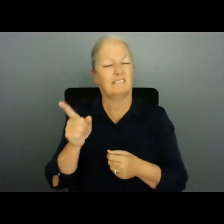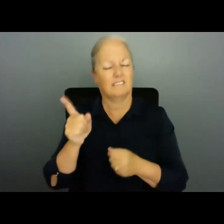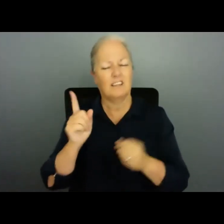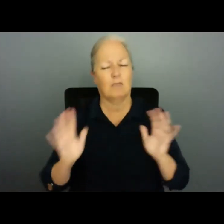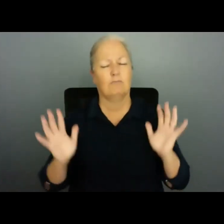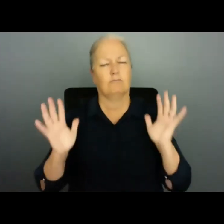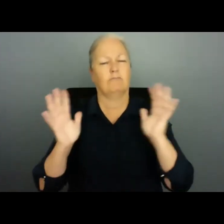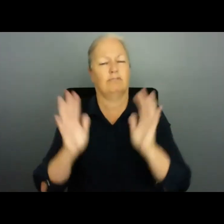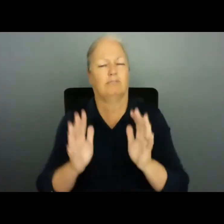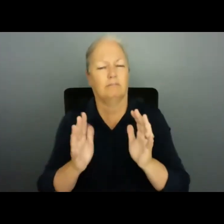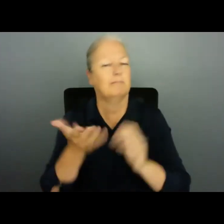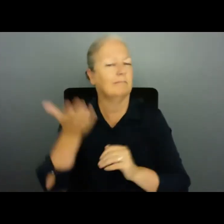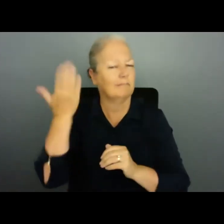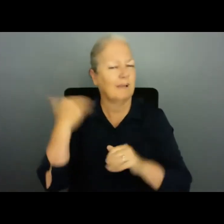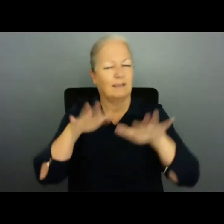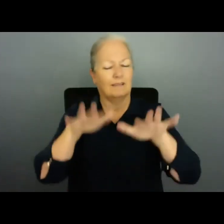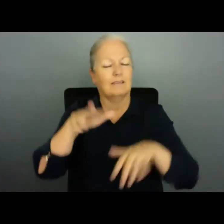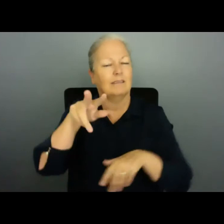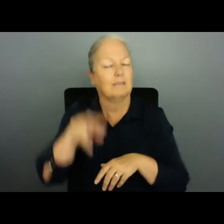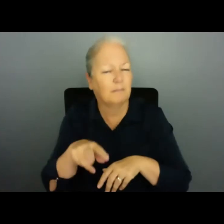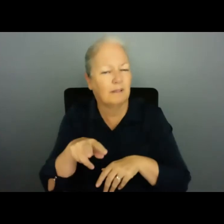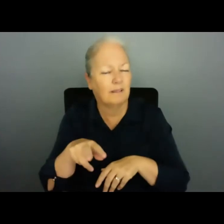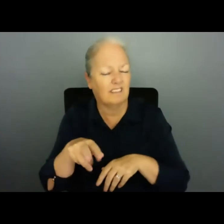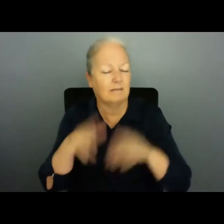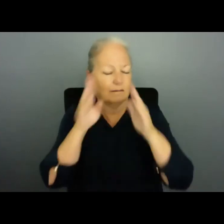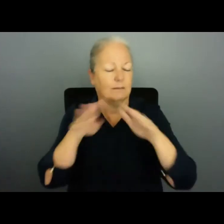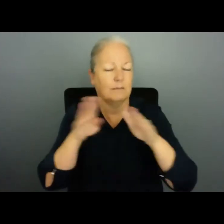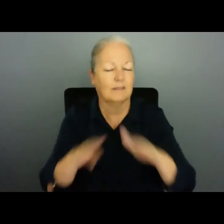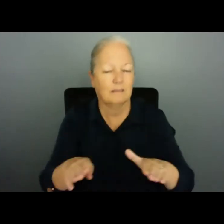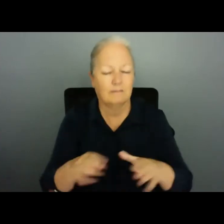lockdown mayors across the world have widened the gap for marginalized youth with disabilities